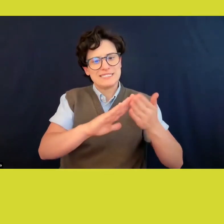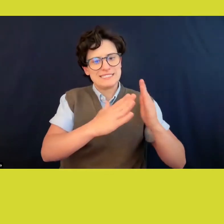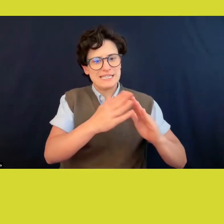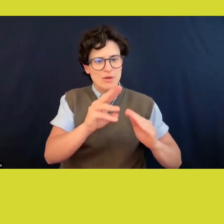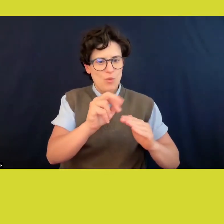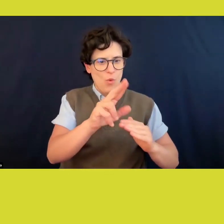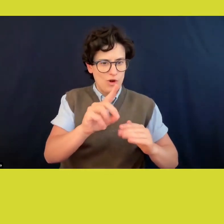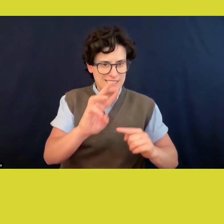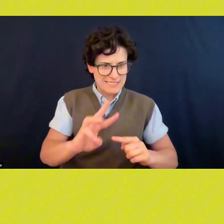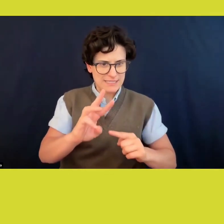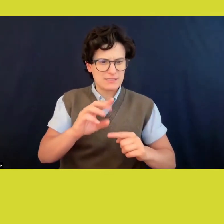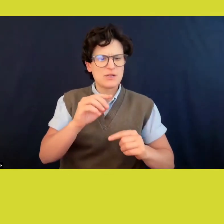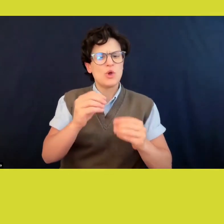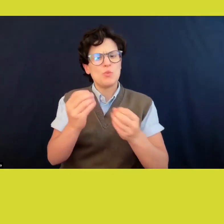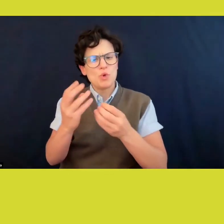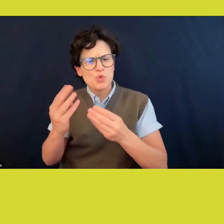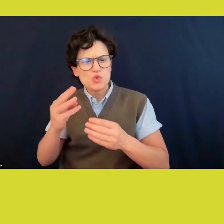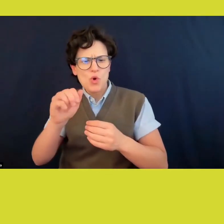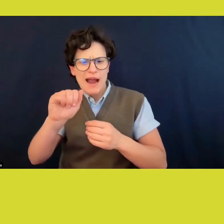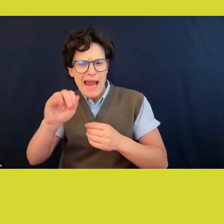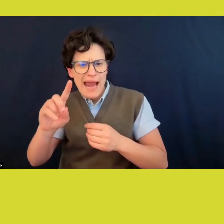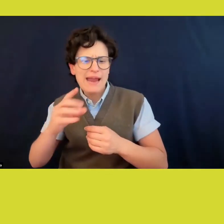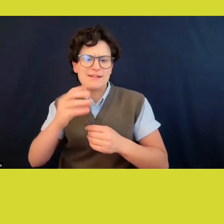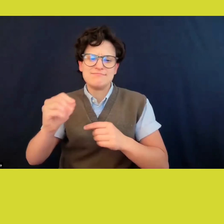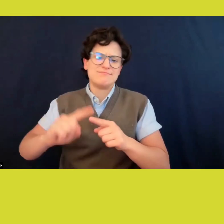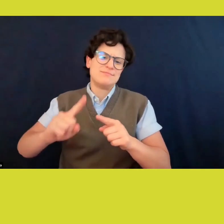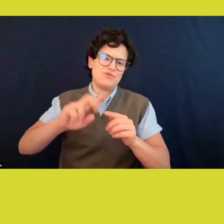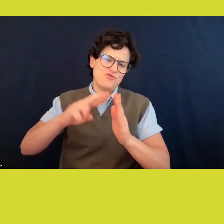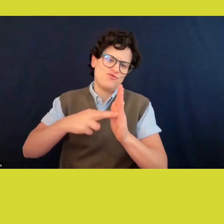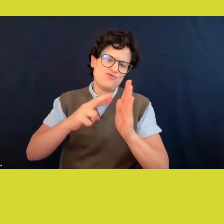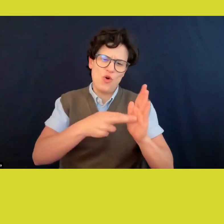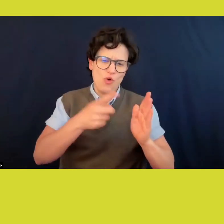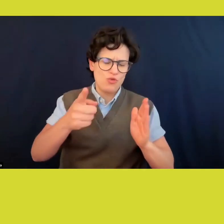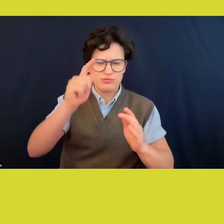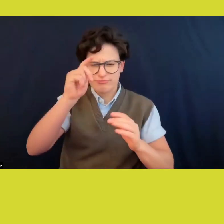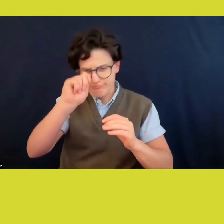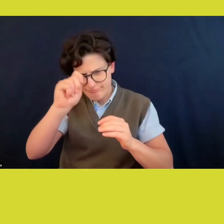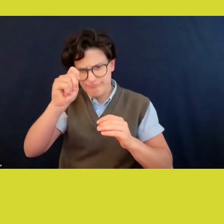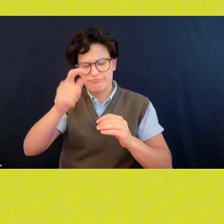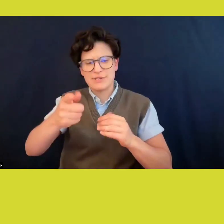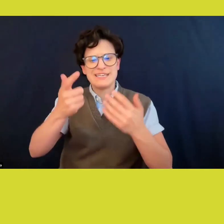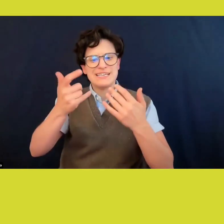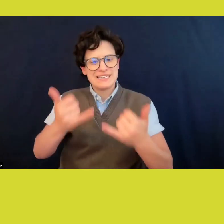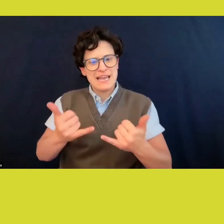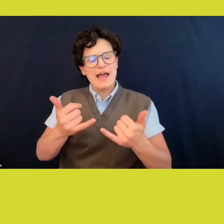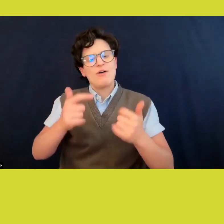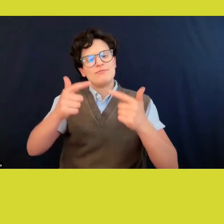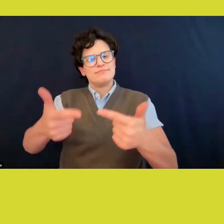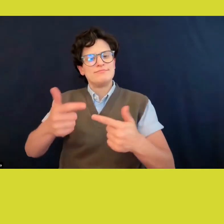Thank you all so much for being here. And now I'm going to hand it off to our moderator, Jennifer Mathis.